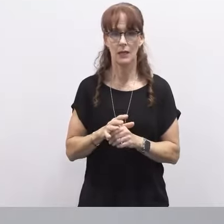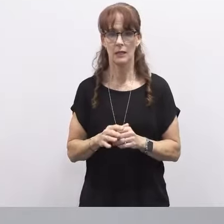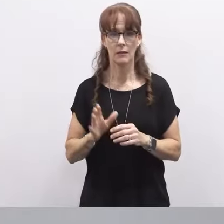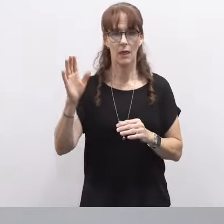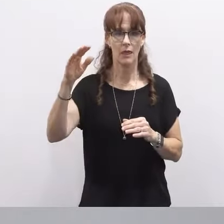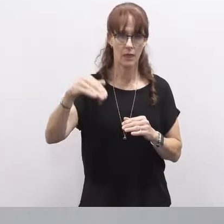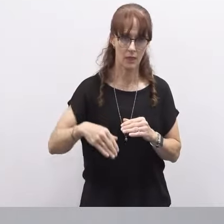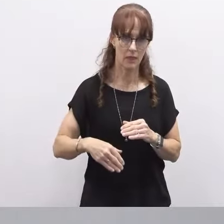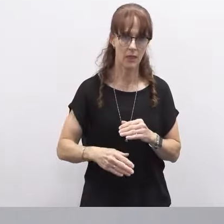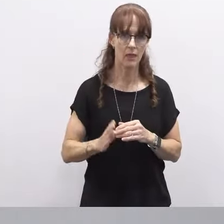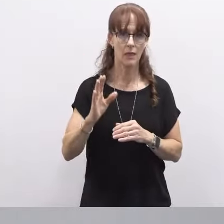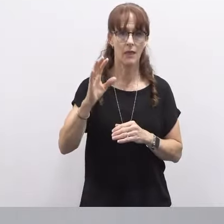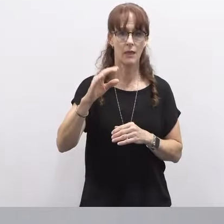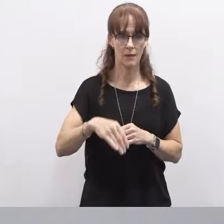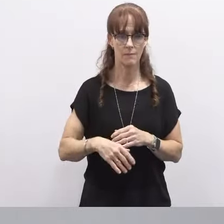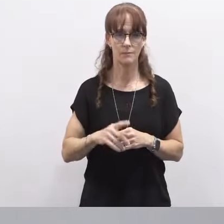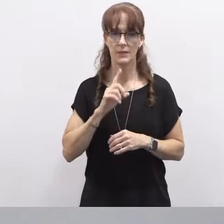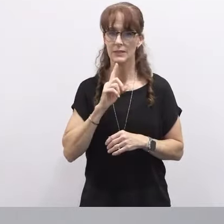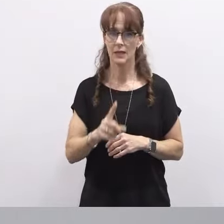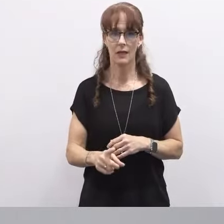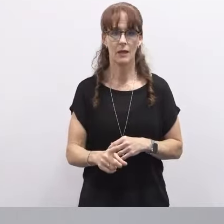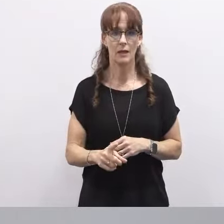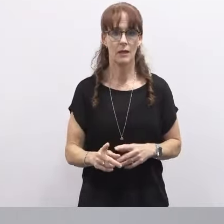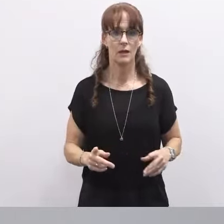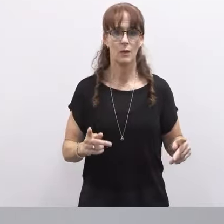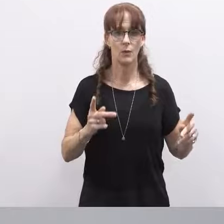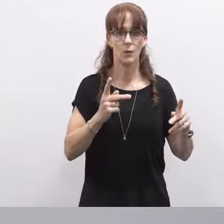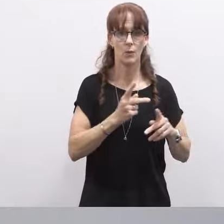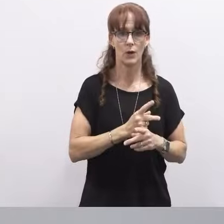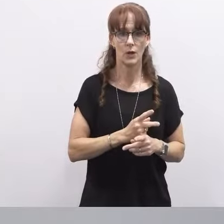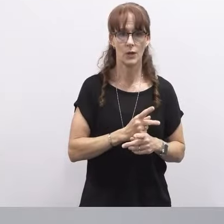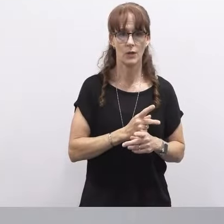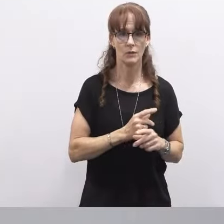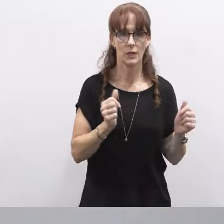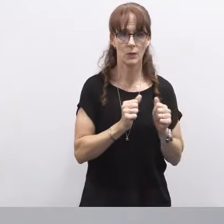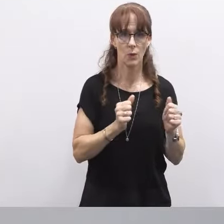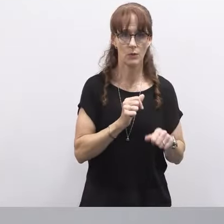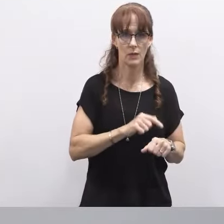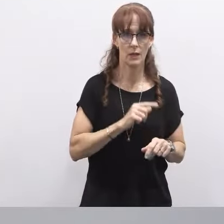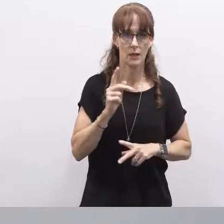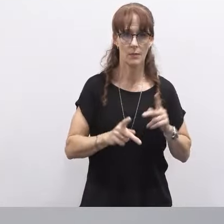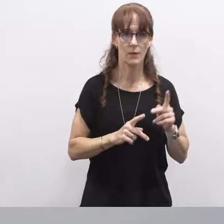but it is absolutely gotten worse in colder times when people are more inside.